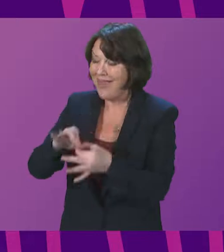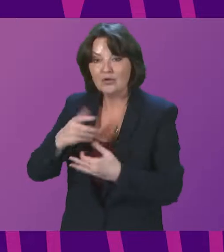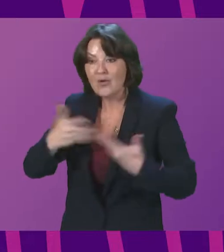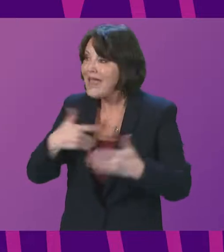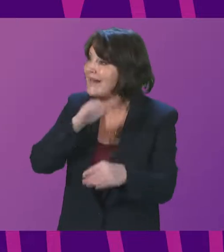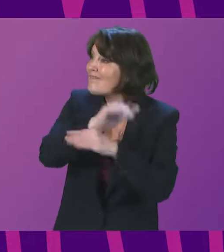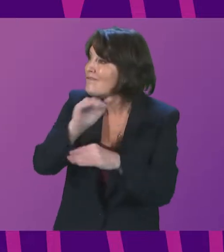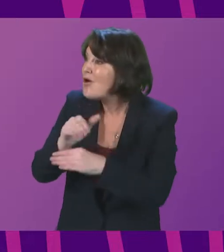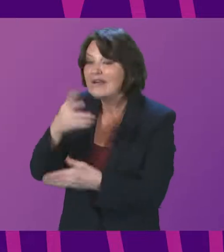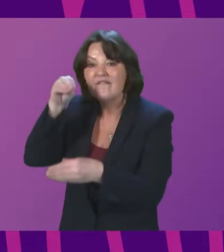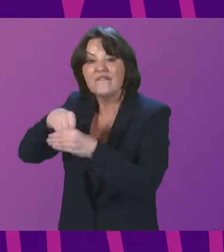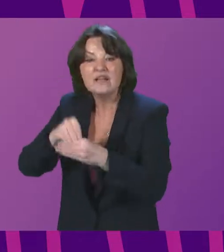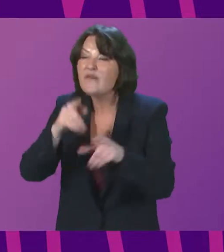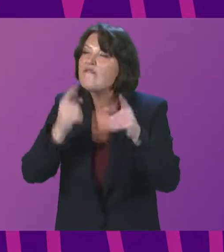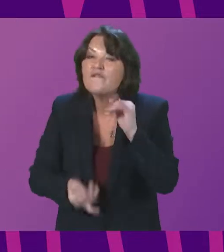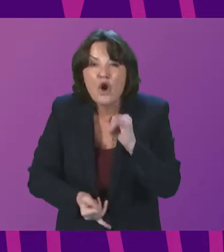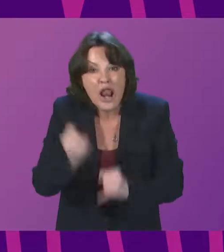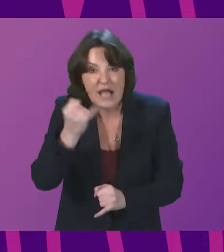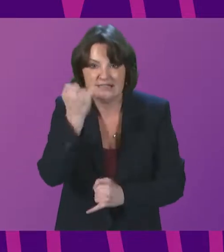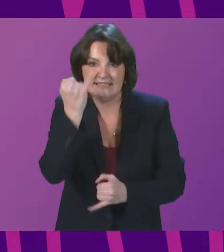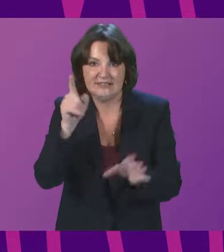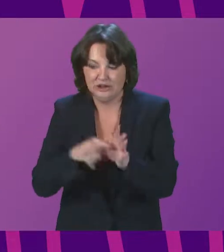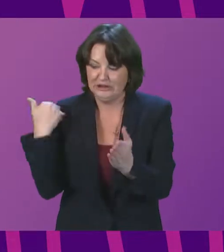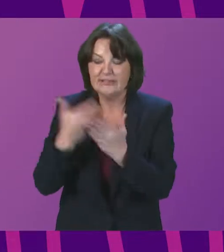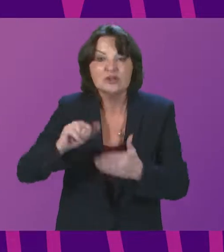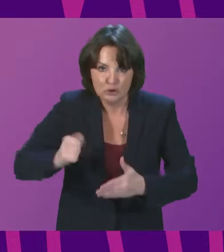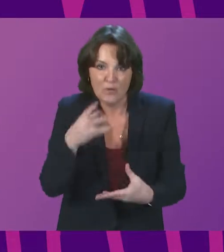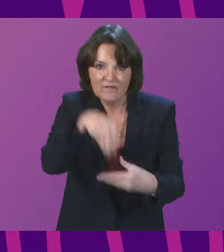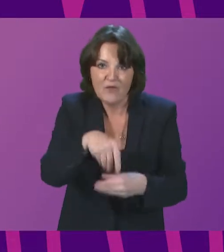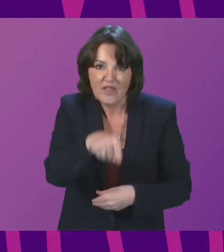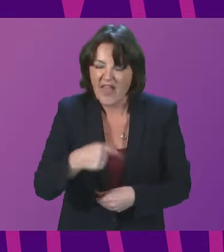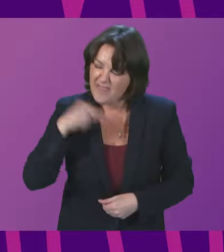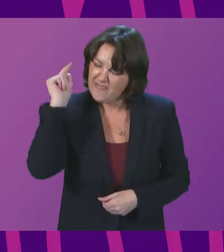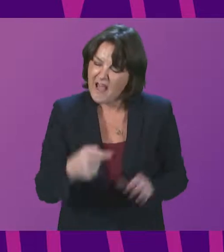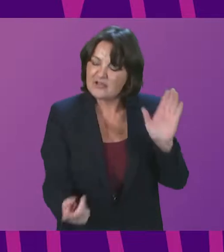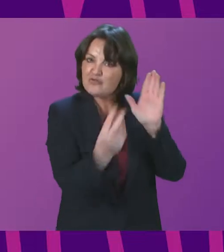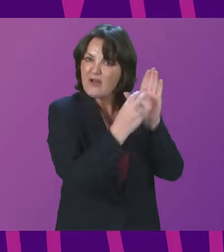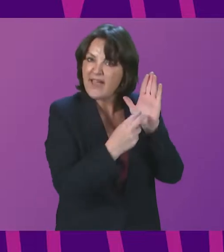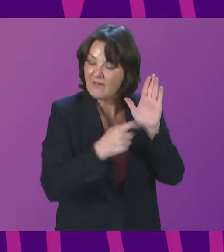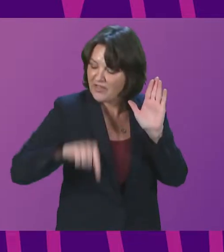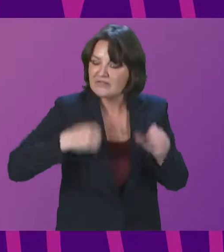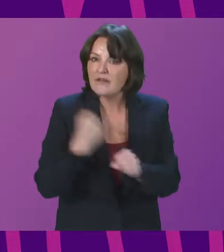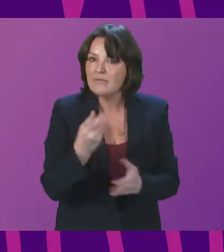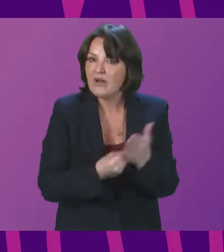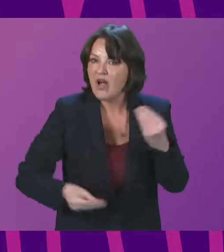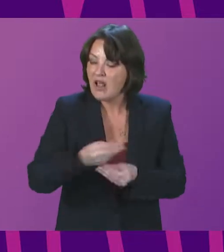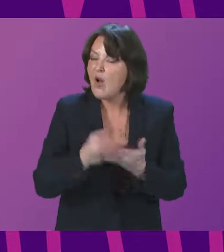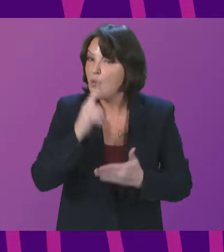single one of the past six years. That is this Government’s record on the economy, and we now look forward to building